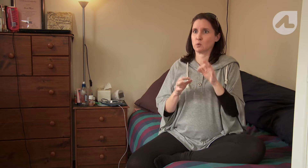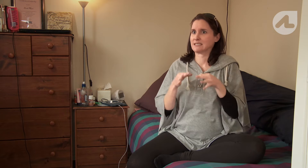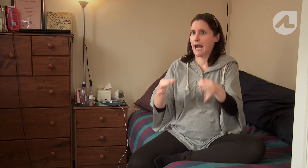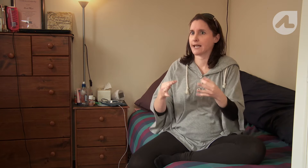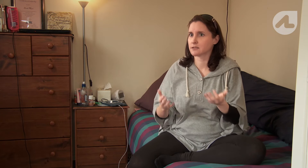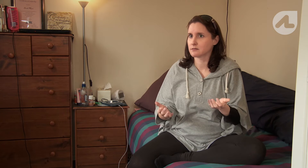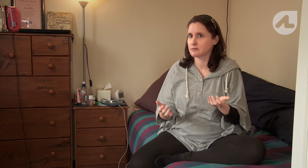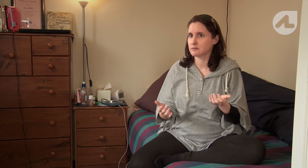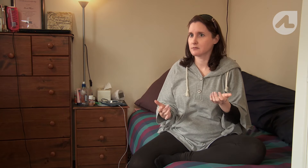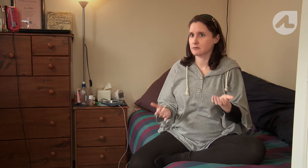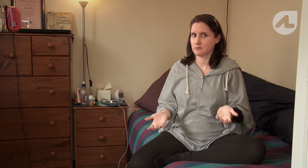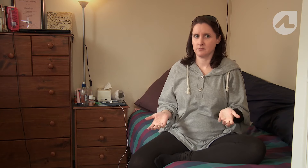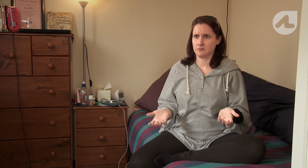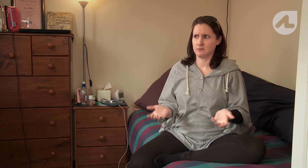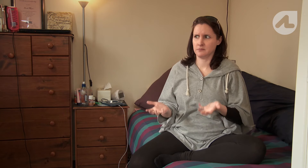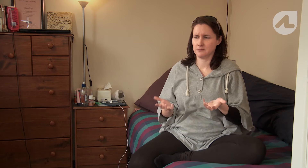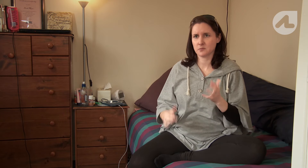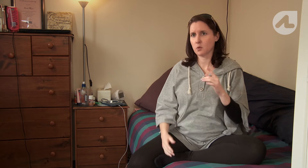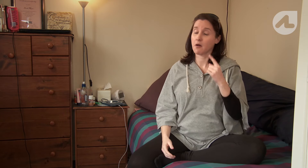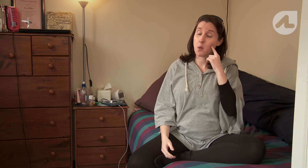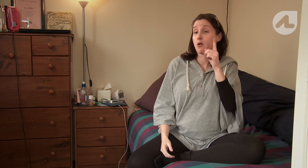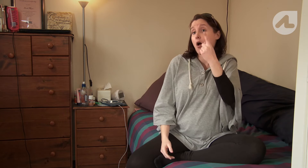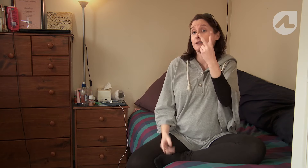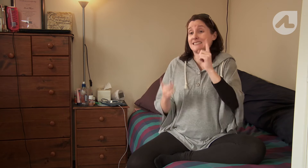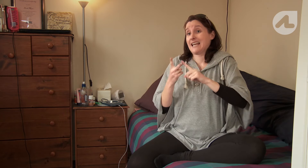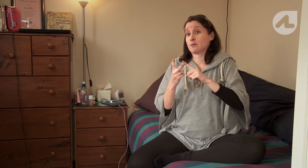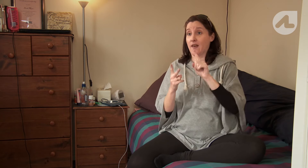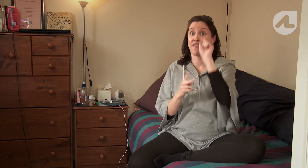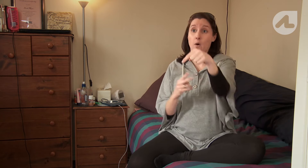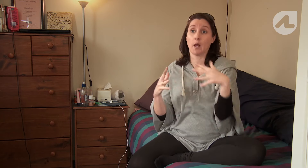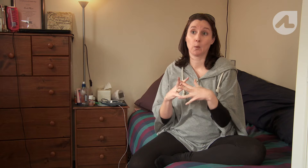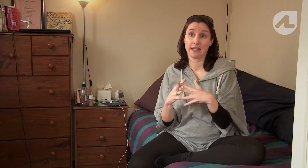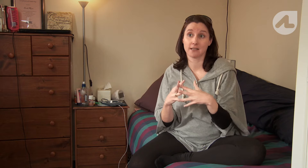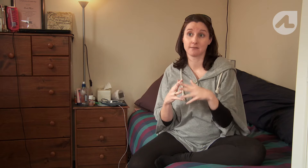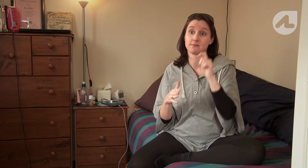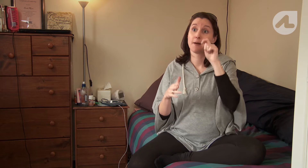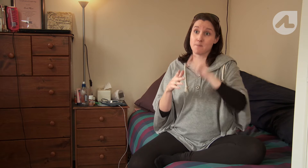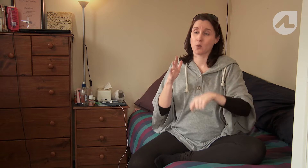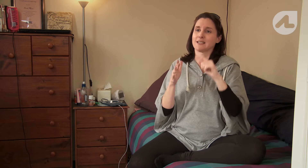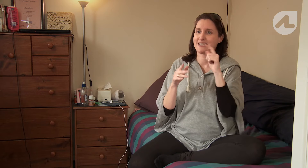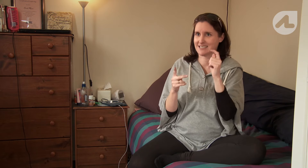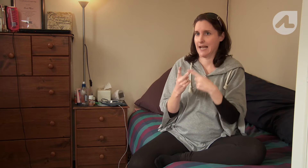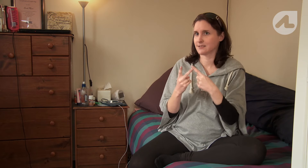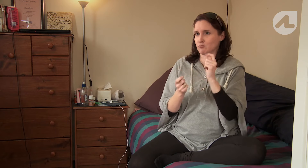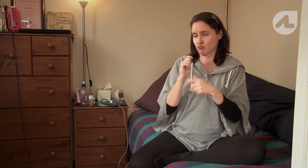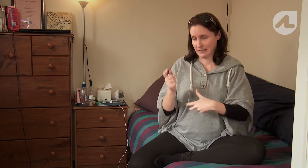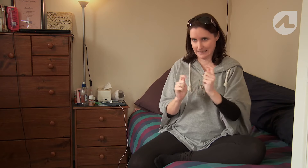Maybe it was a delay in my period. And then another test the following week